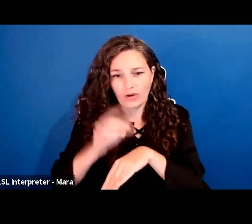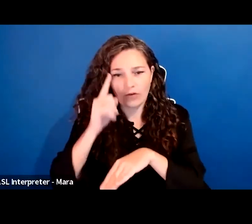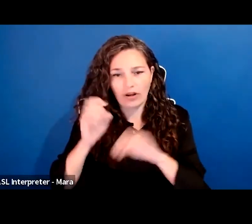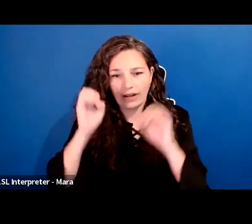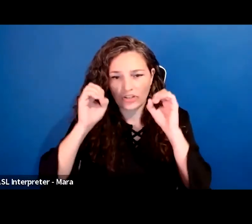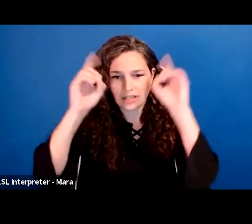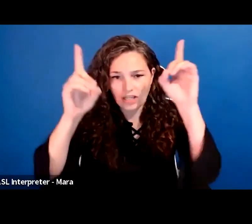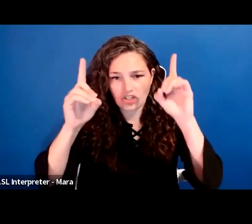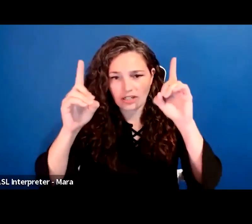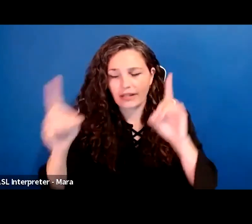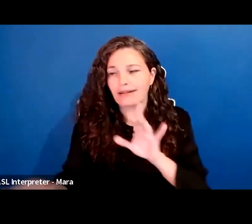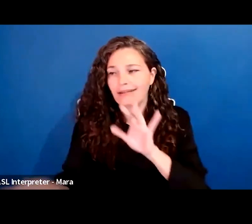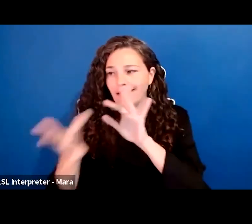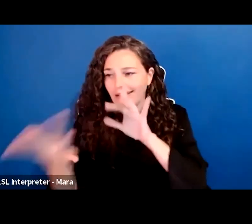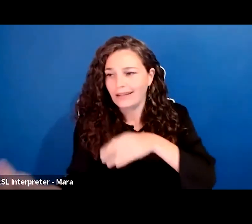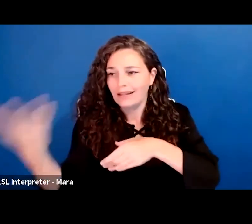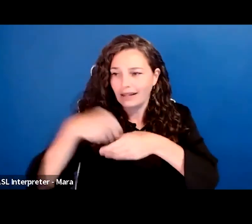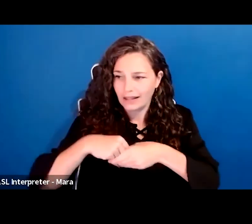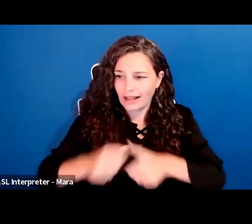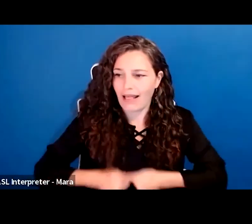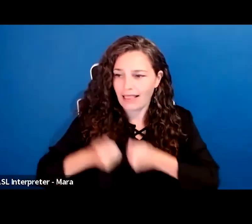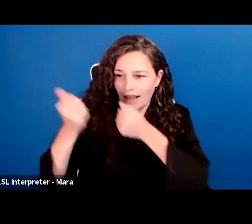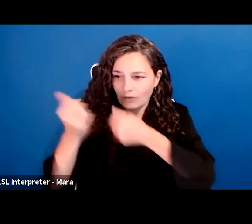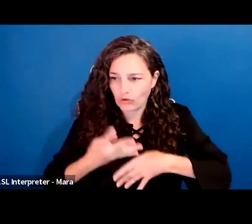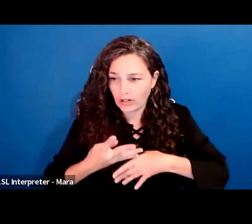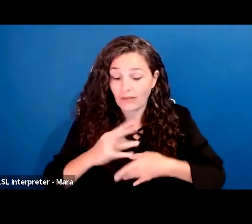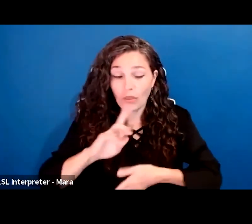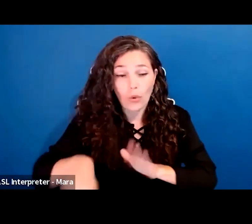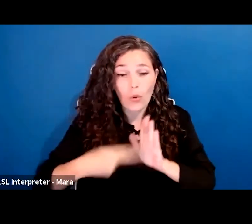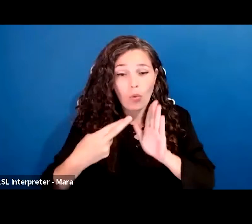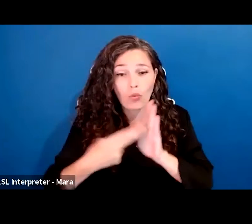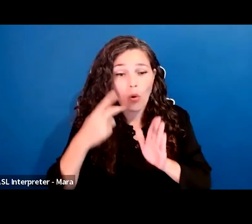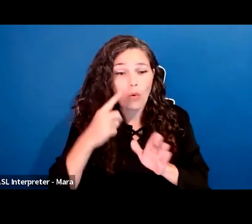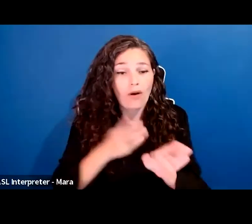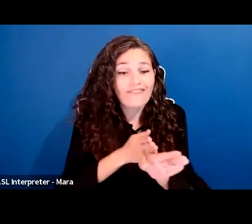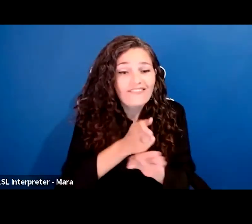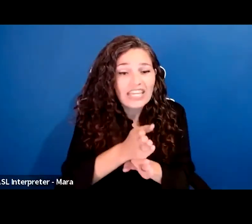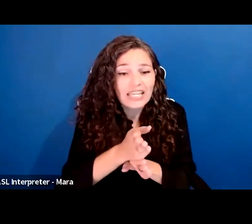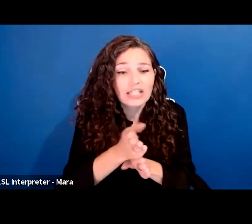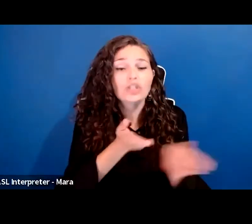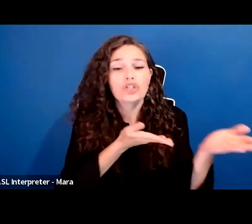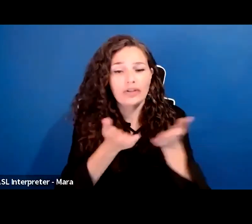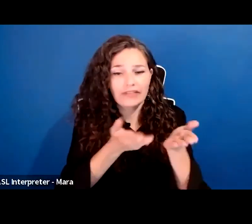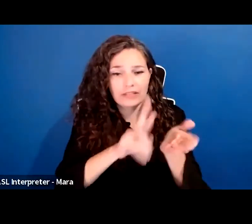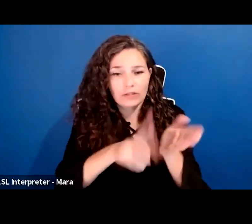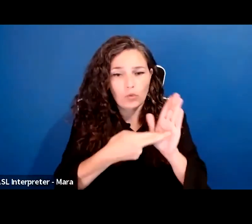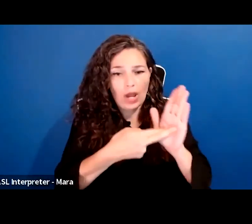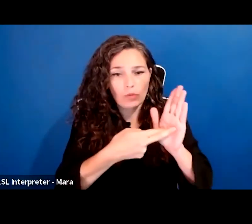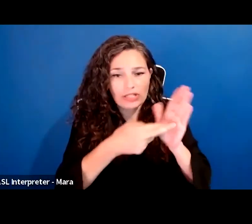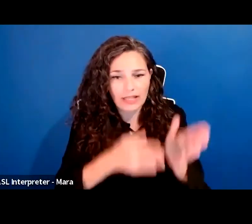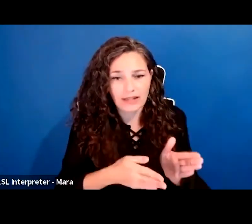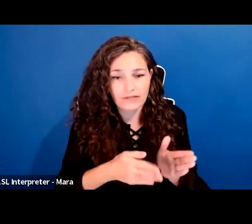outreach and engagement livestream, The role of field services representatives. When our members are working,